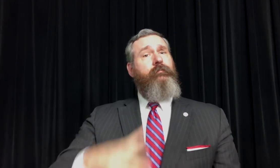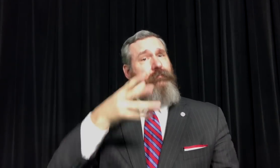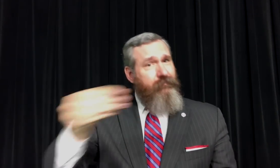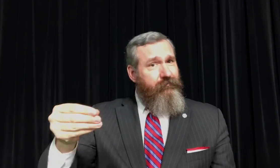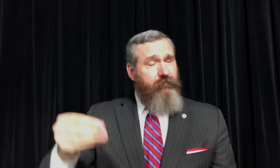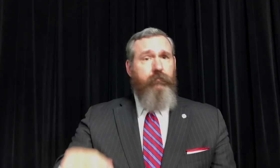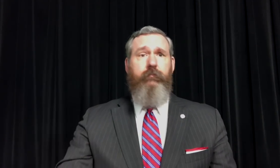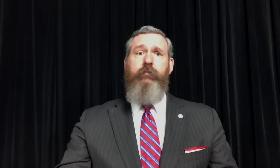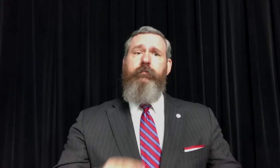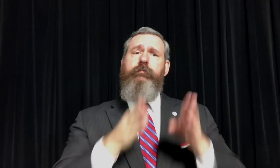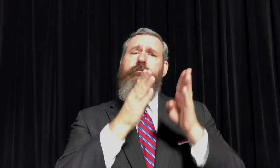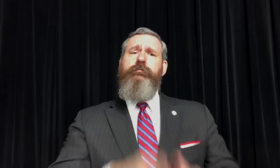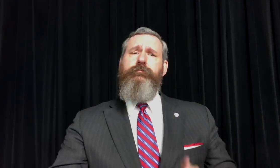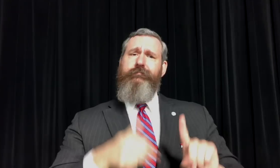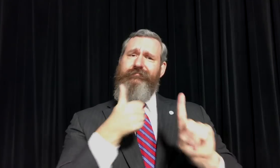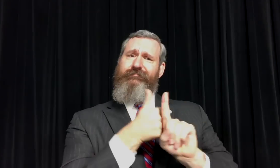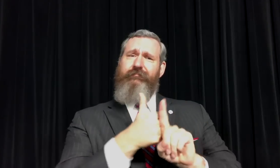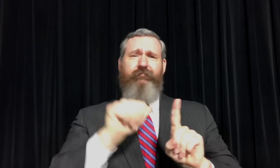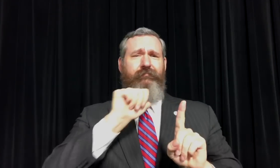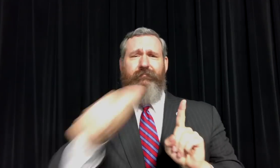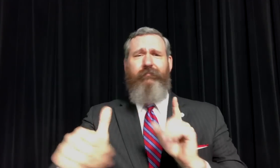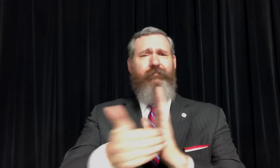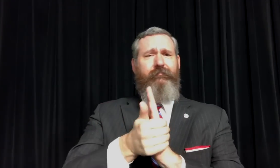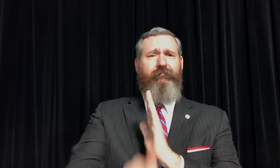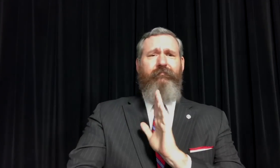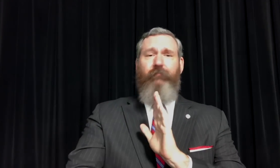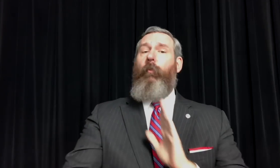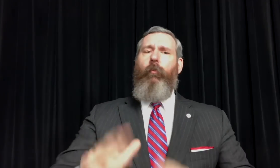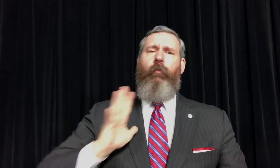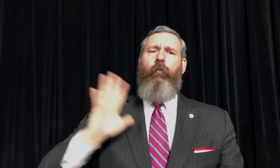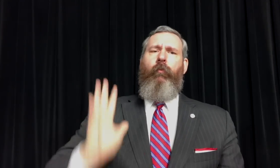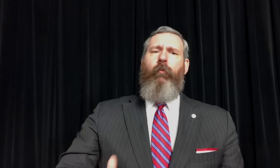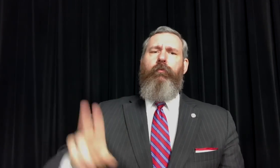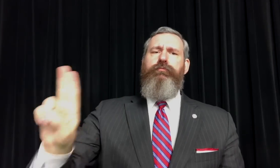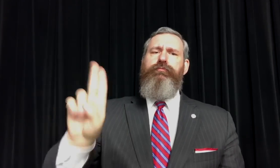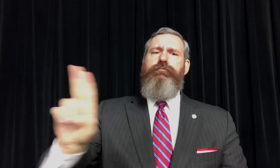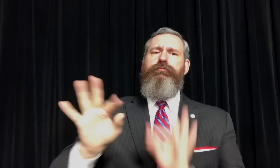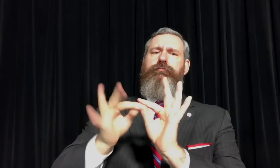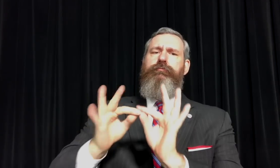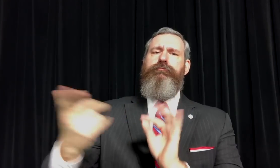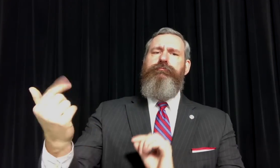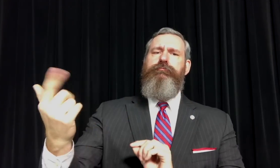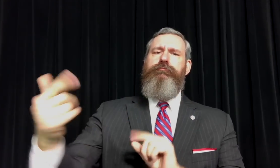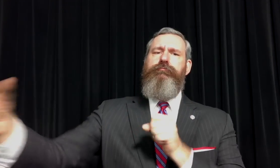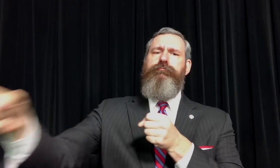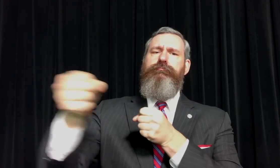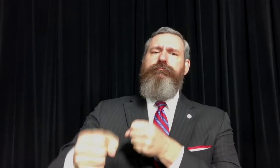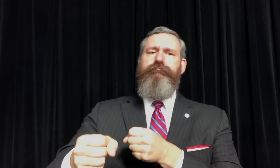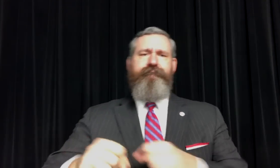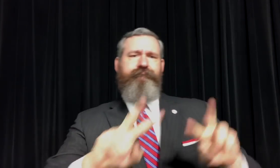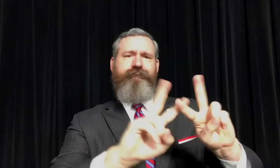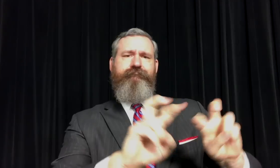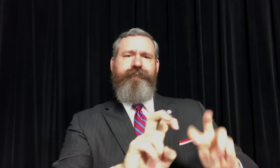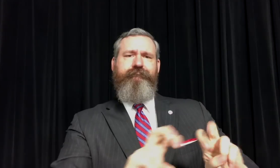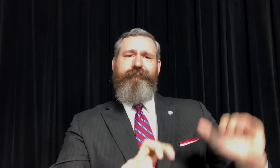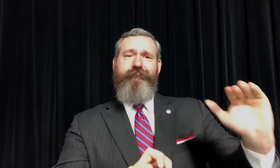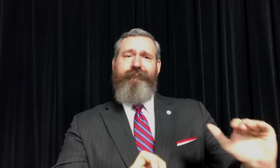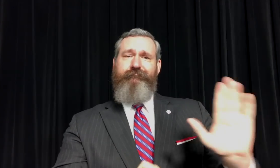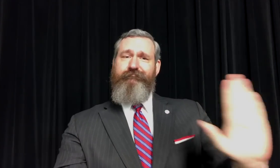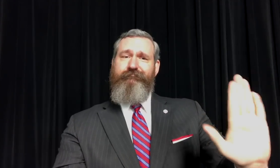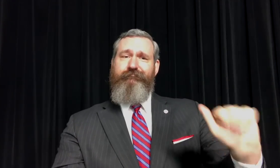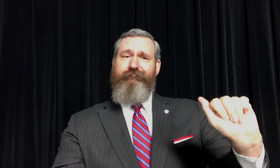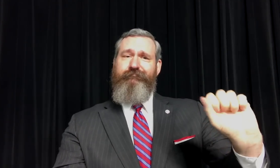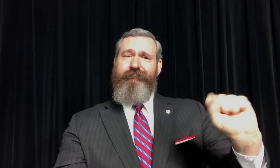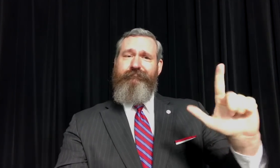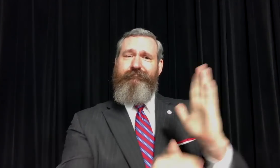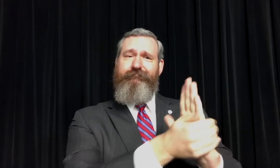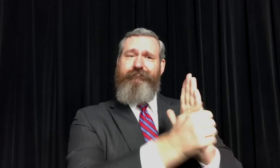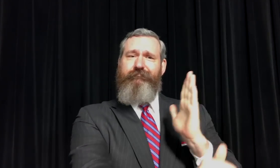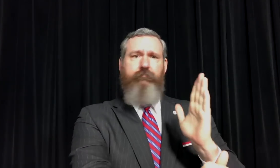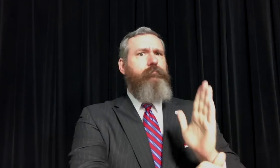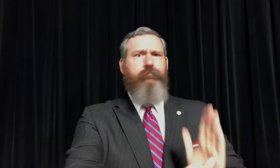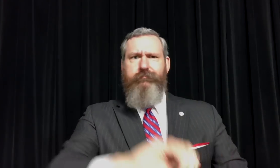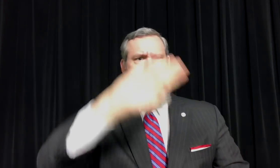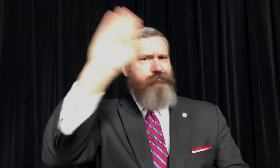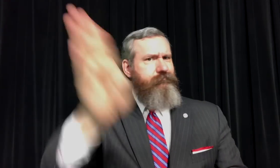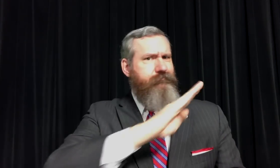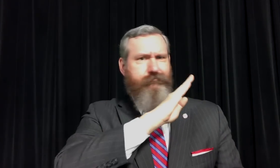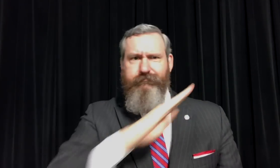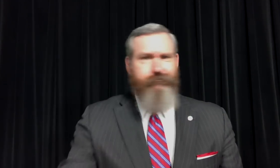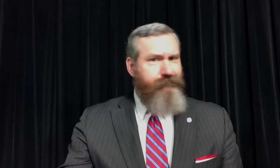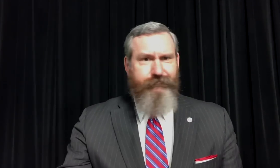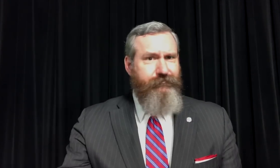and should not be used by non-fluent individuals to assess any student’s ASL skills.